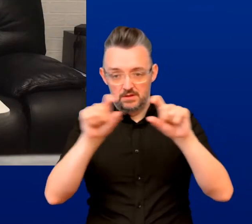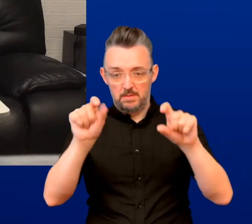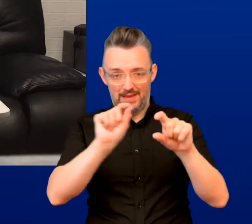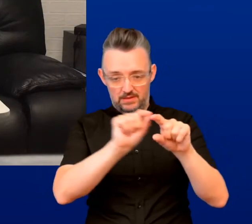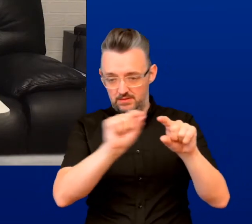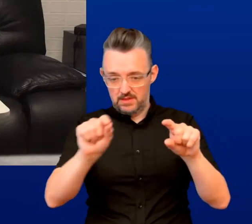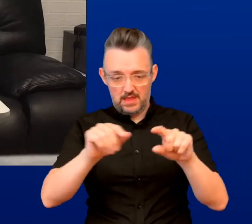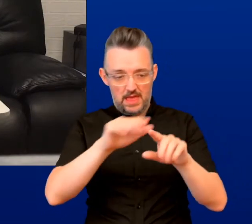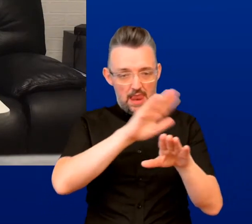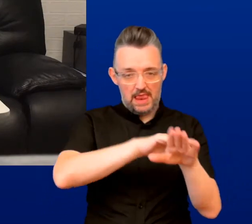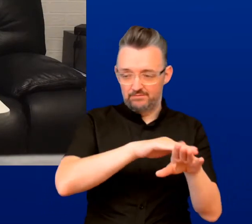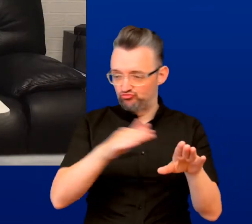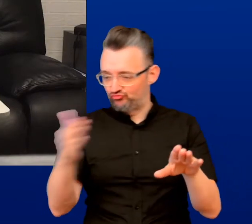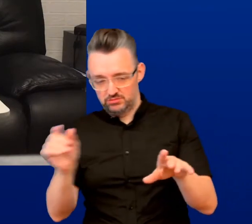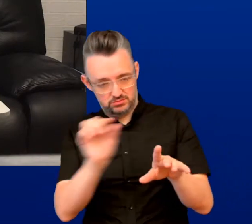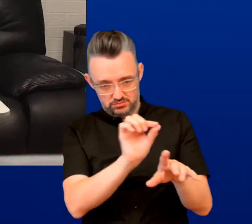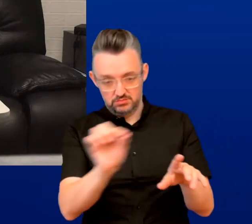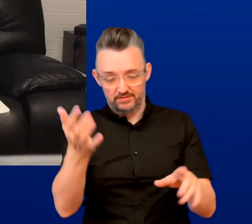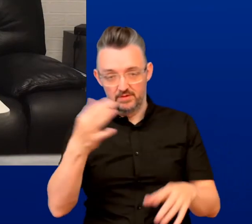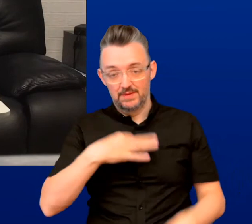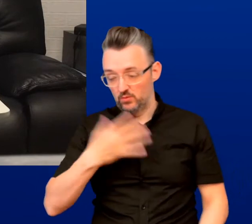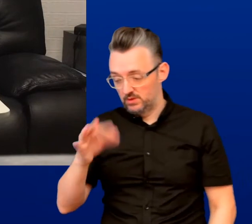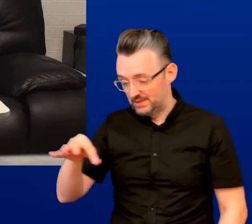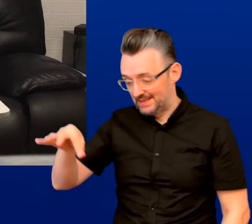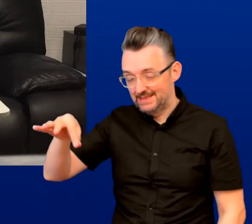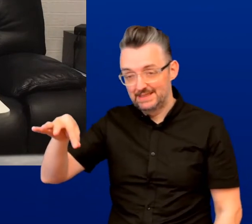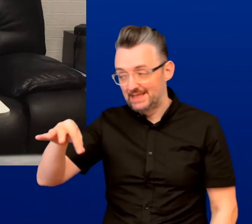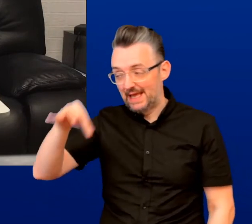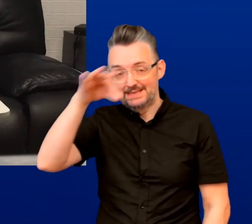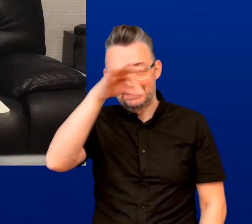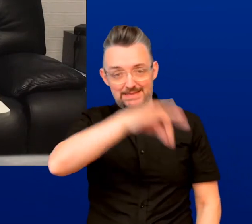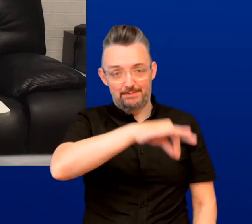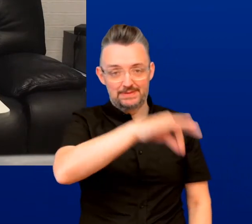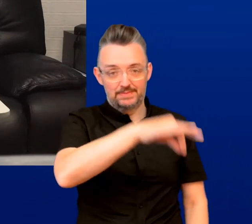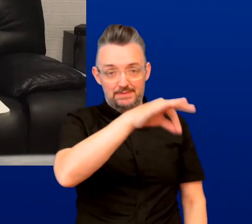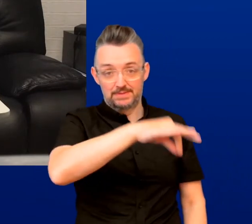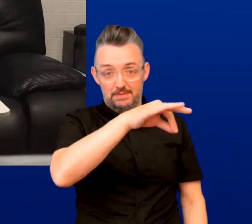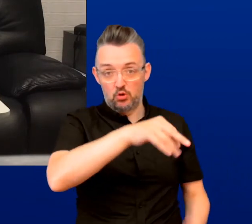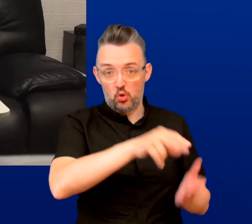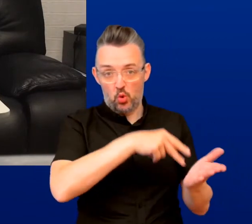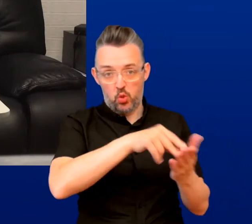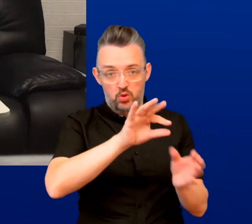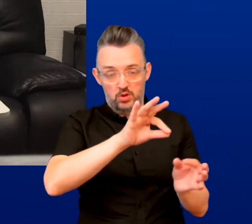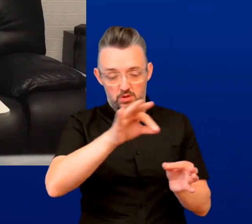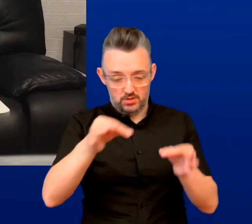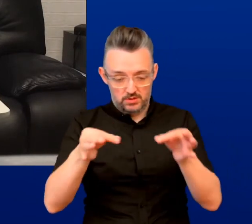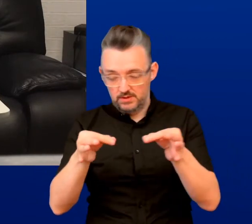So, I dip the paper into the glue and I turn it around and dip the other